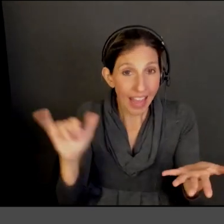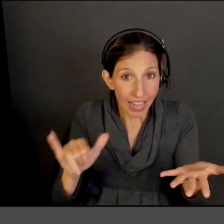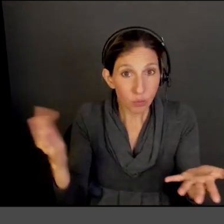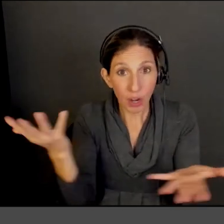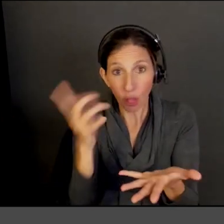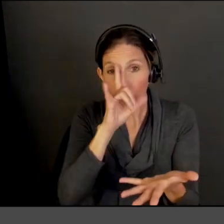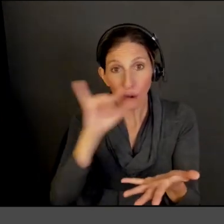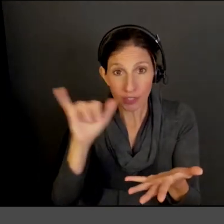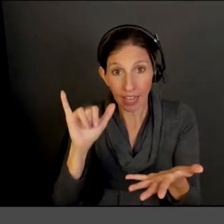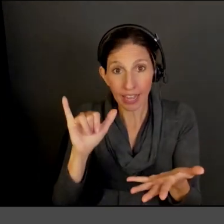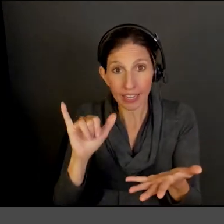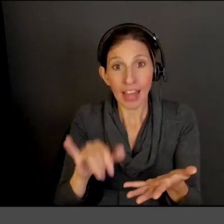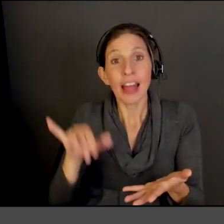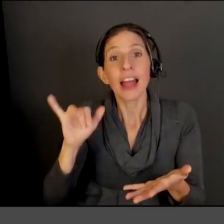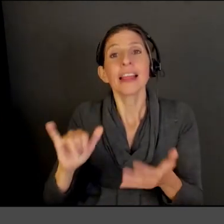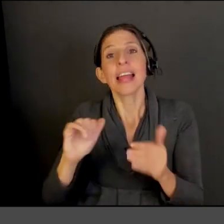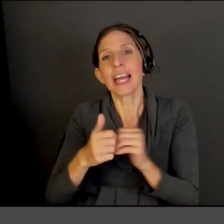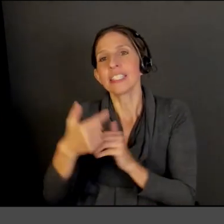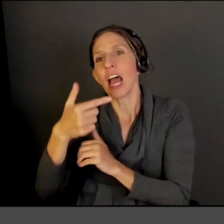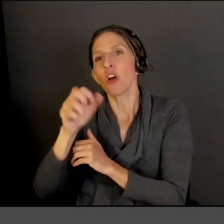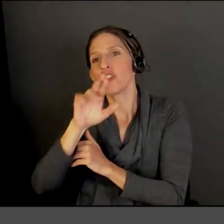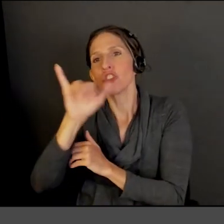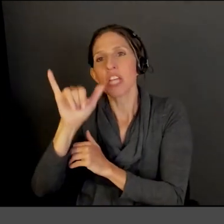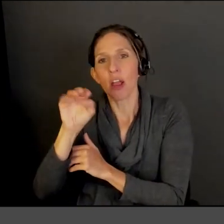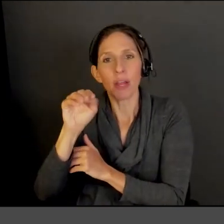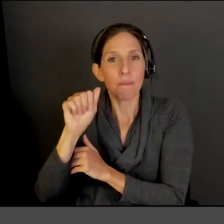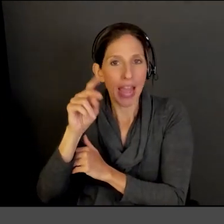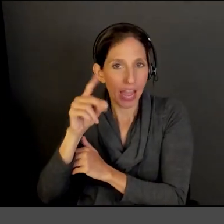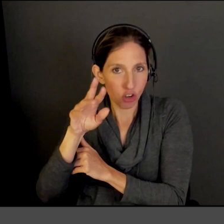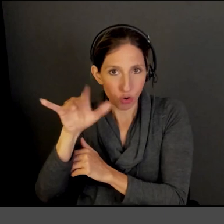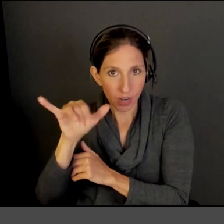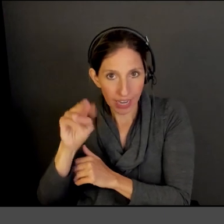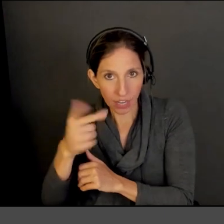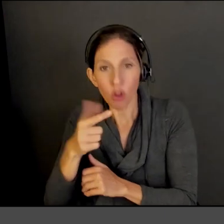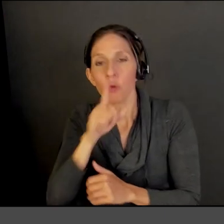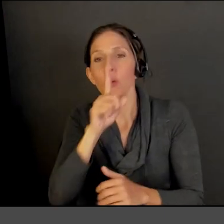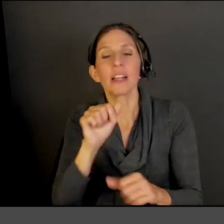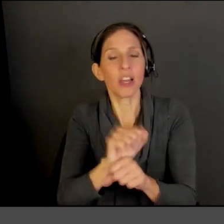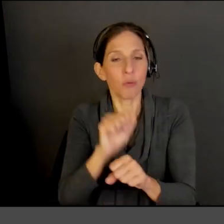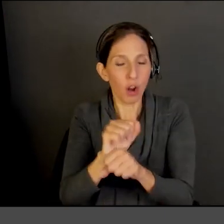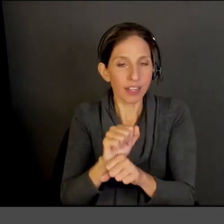THIS IS WHAT IT IS DESIGNED TO DO. THIS IS WHAT THEY SAY IT'S DOING. THIS IS WHAT IT IS DESIGNED TO DO.